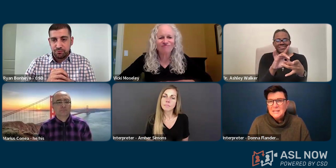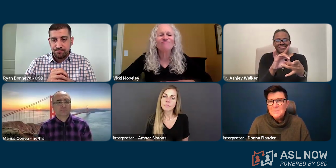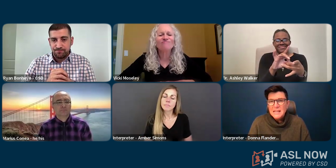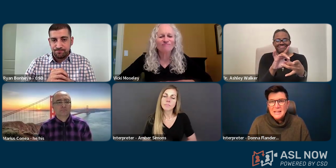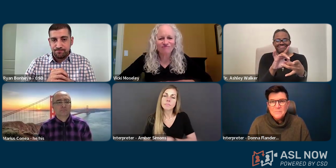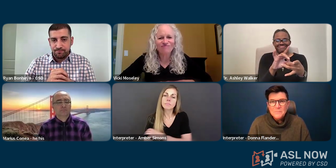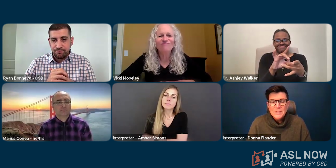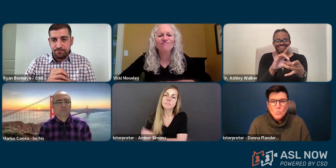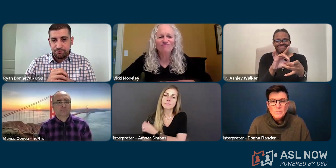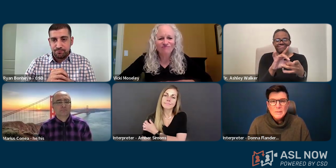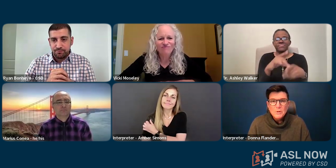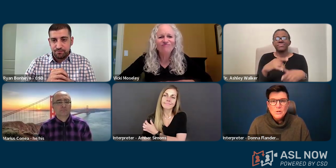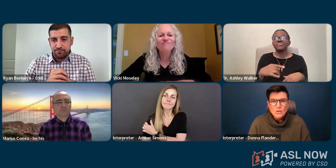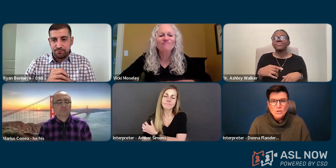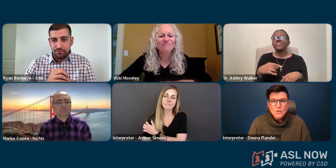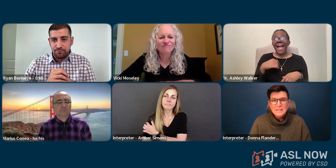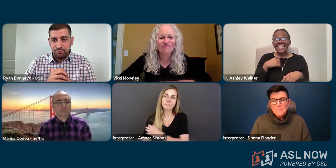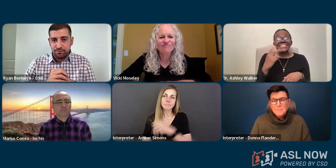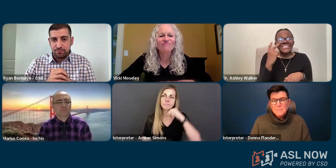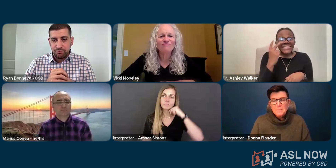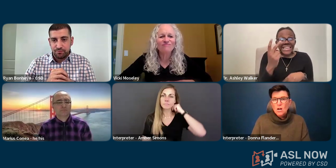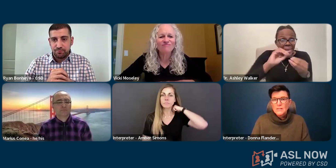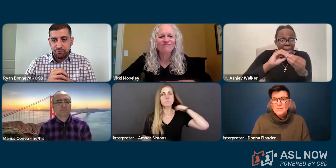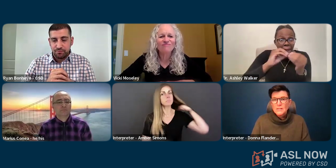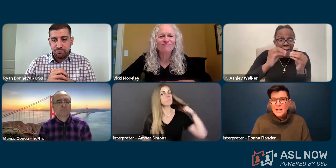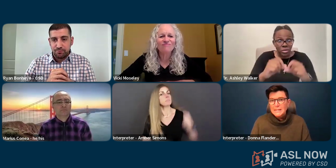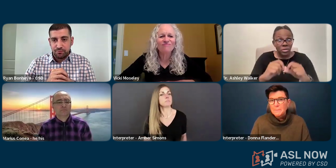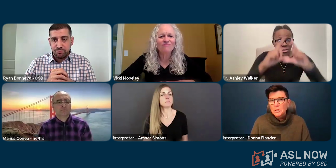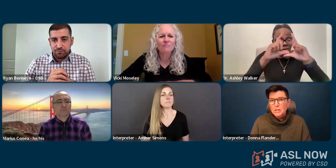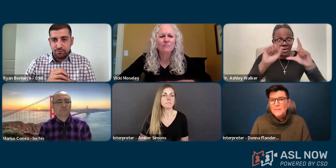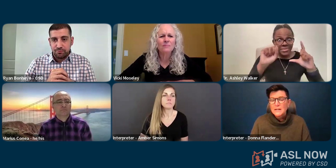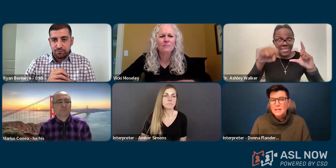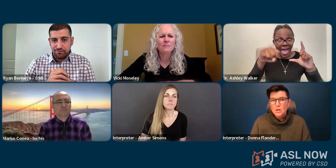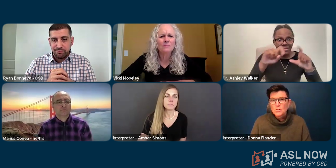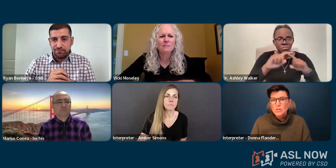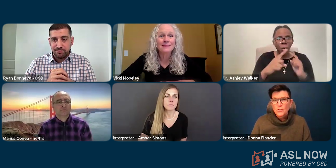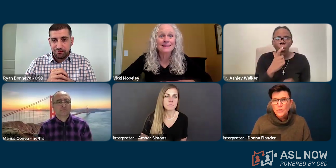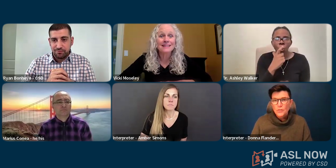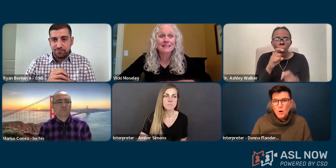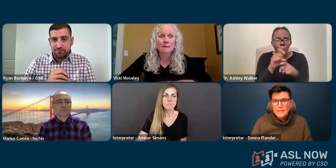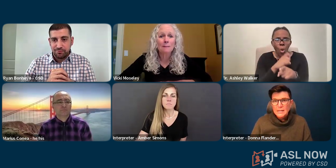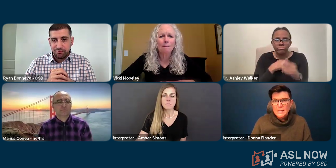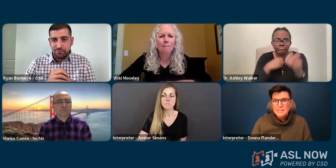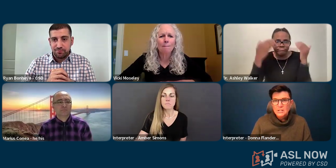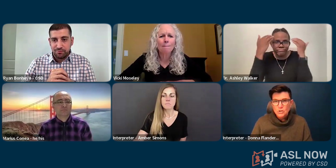It seems like when people are trying to make a call and they dial my number and that goes to the third party